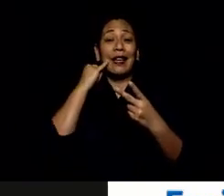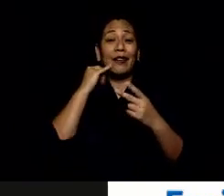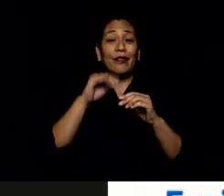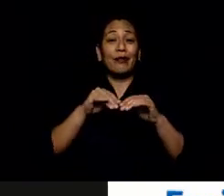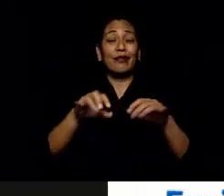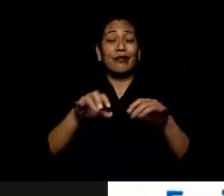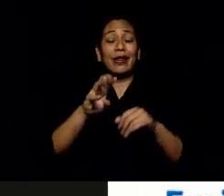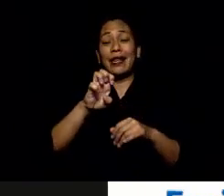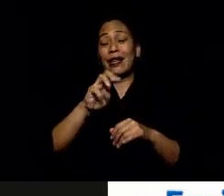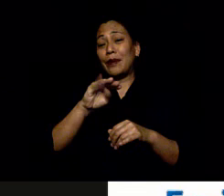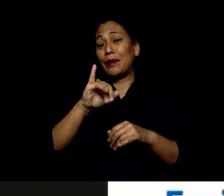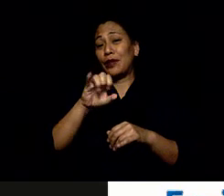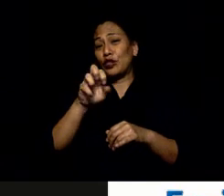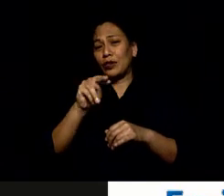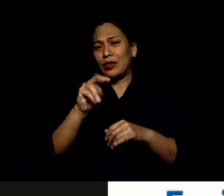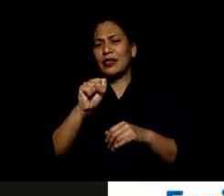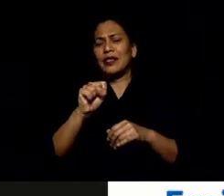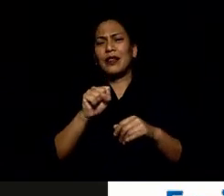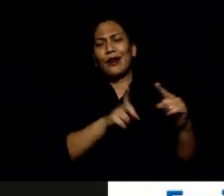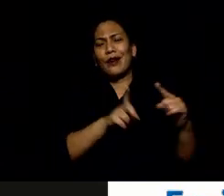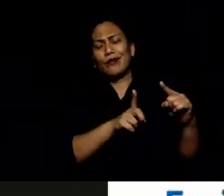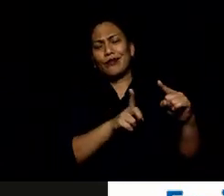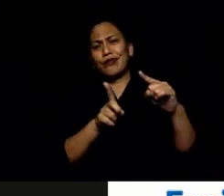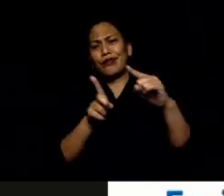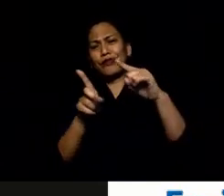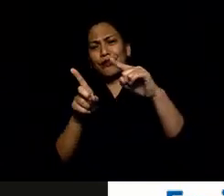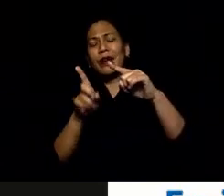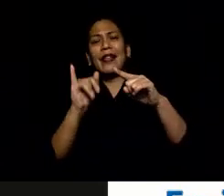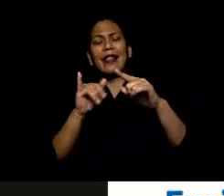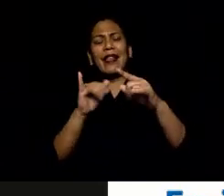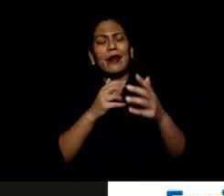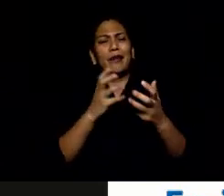to the size of the economy.